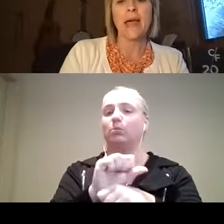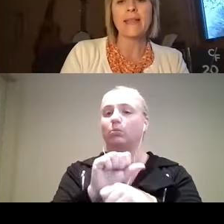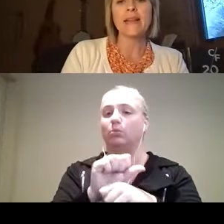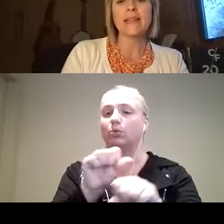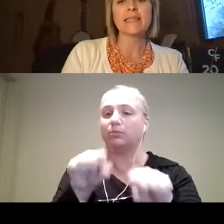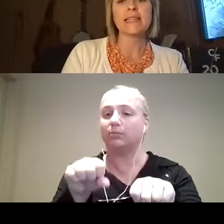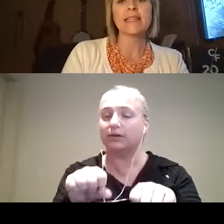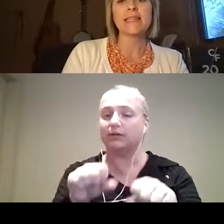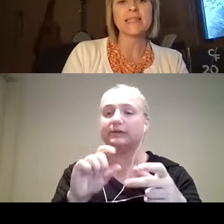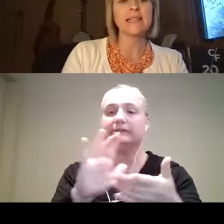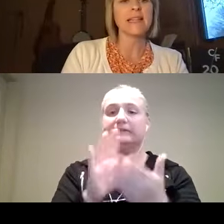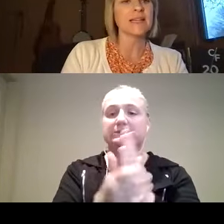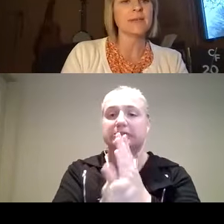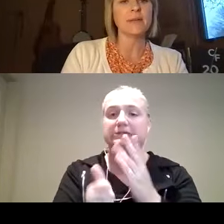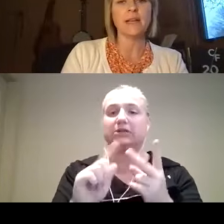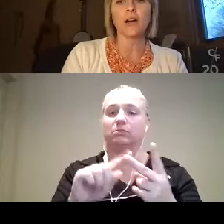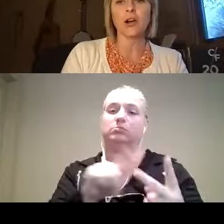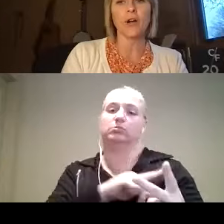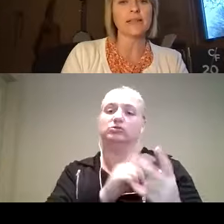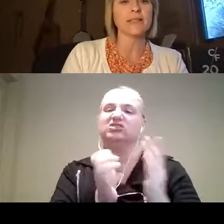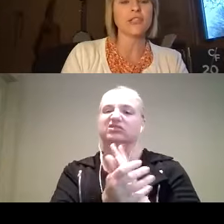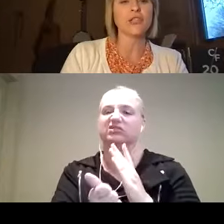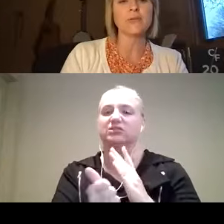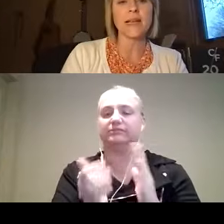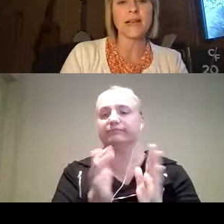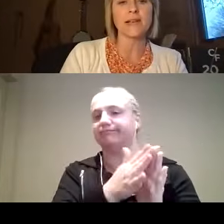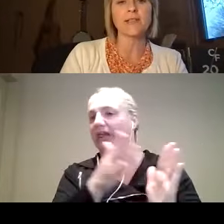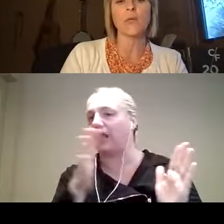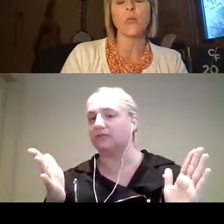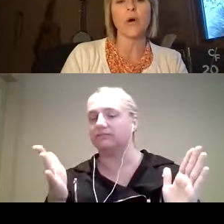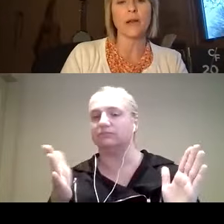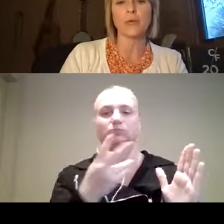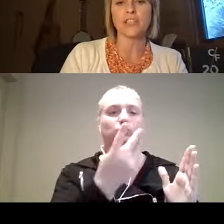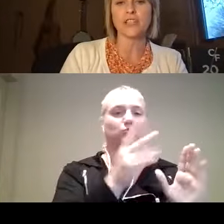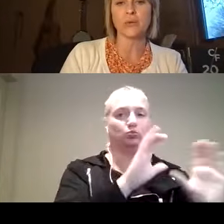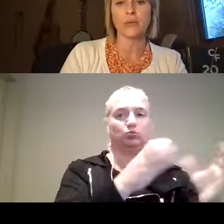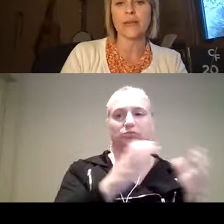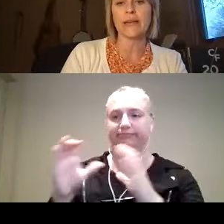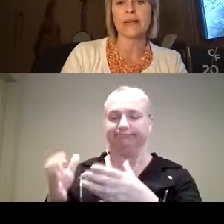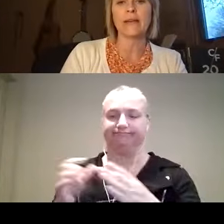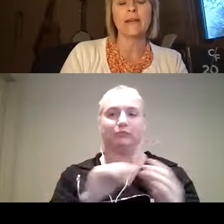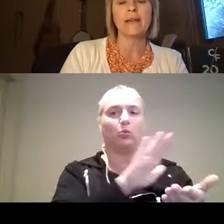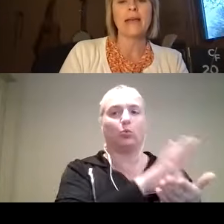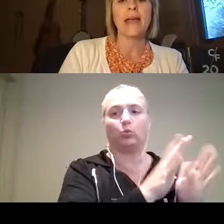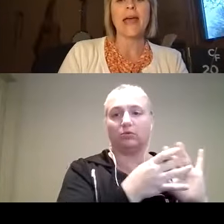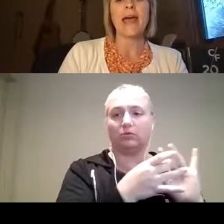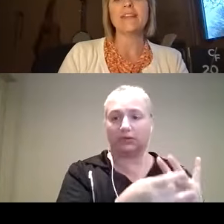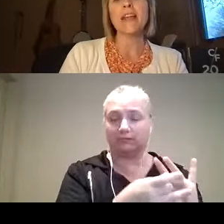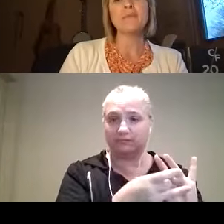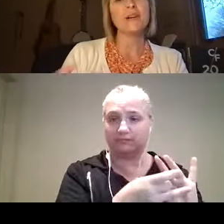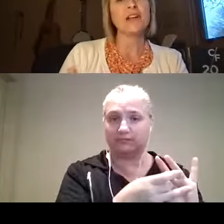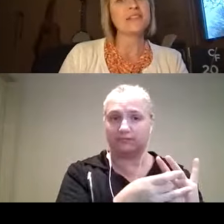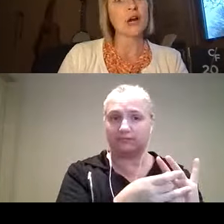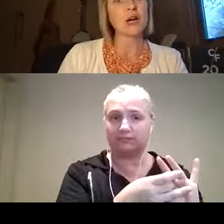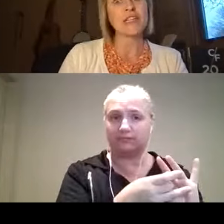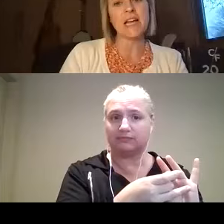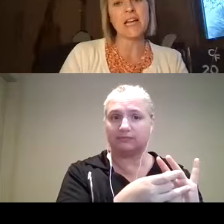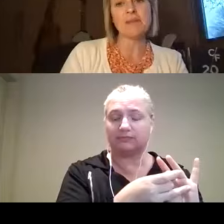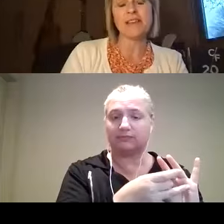And then it is consistently exhibited across two settings, one, which is school-related. And then they put in this RTI piece,